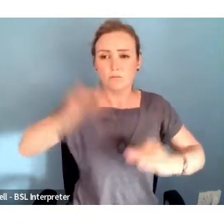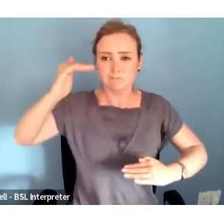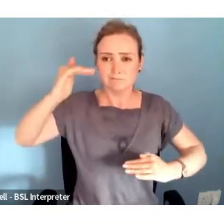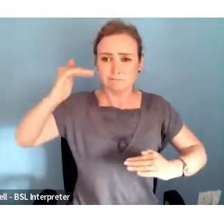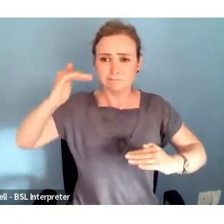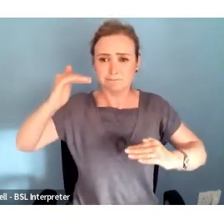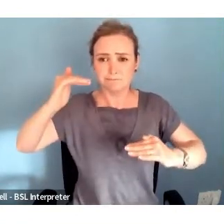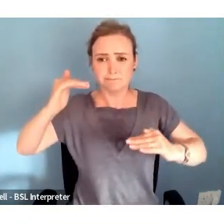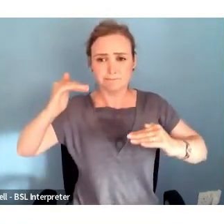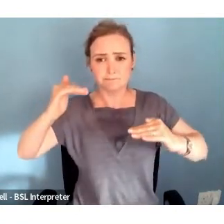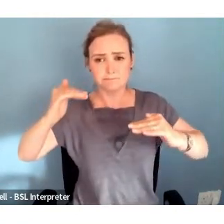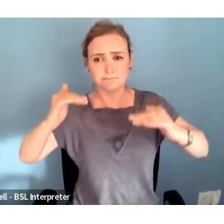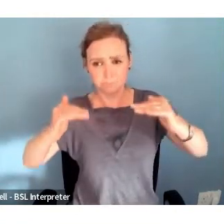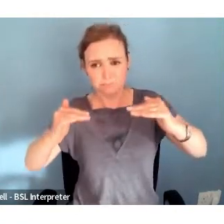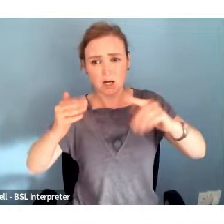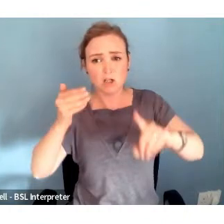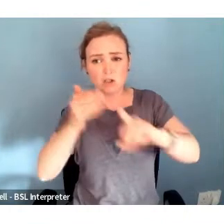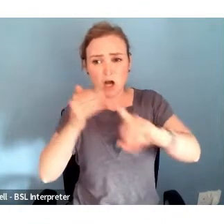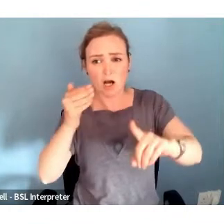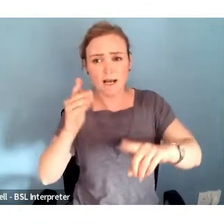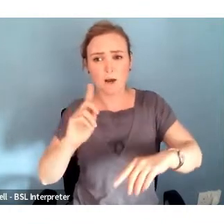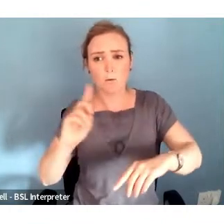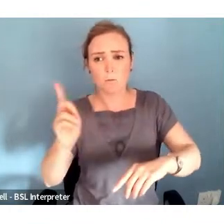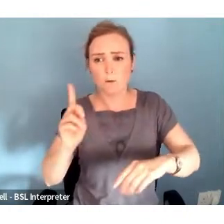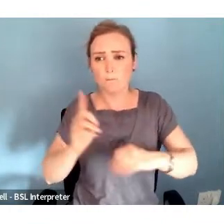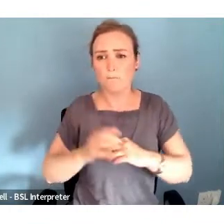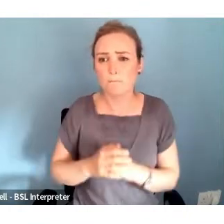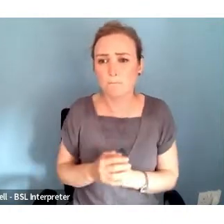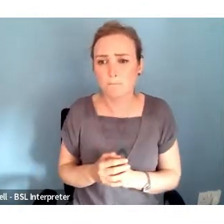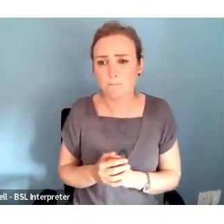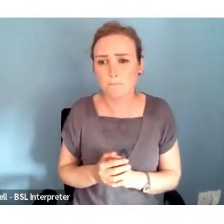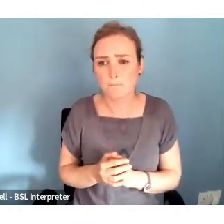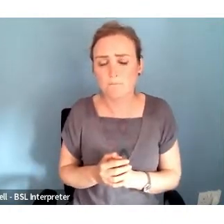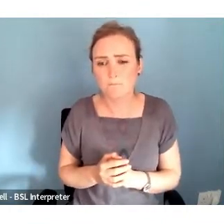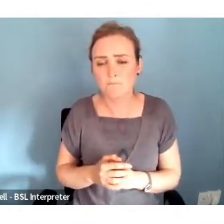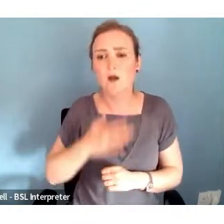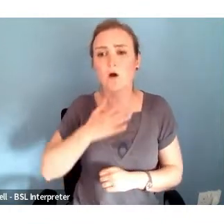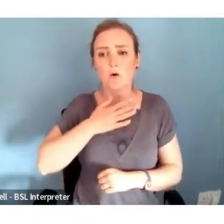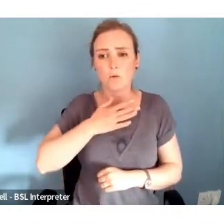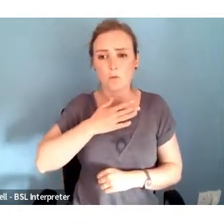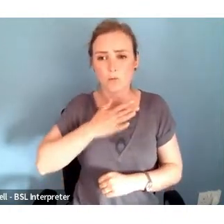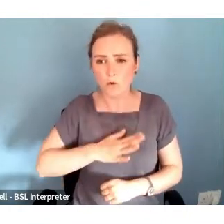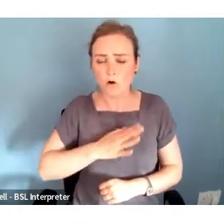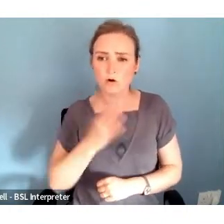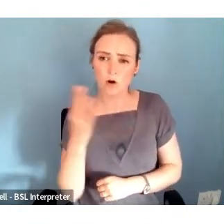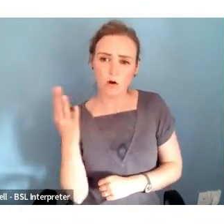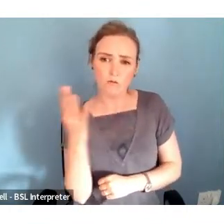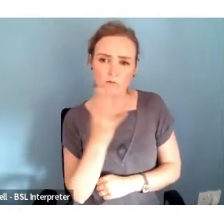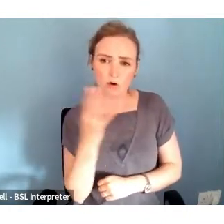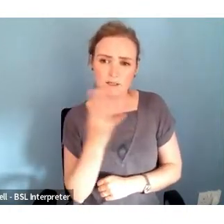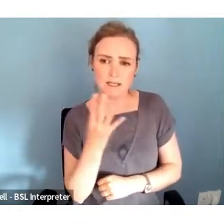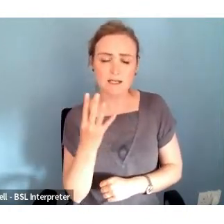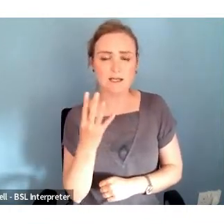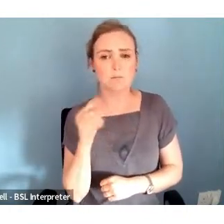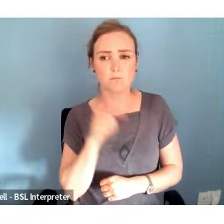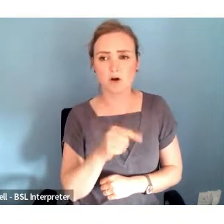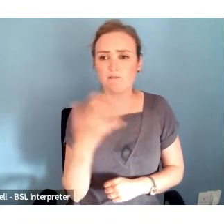. So our target is to reach 14.5% of head counts that are